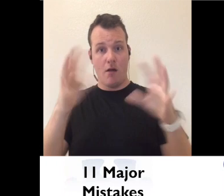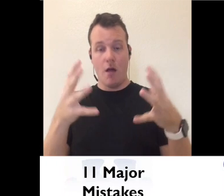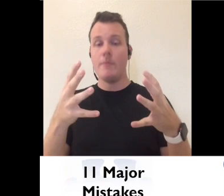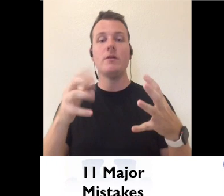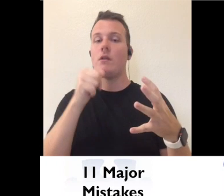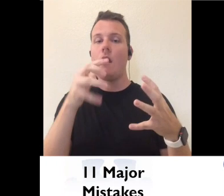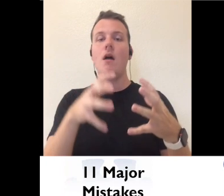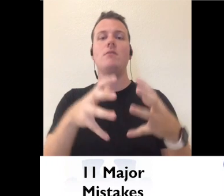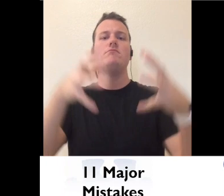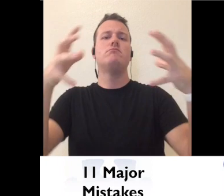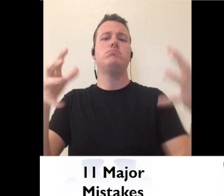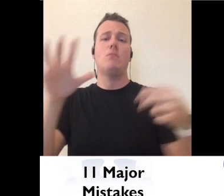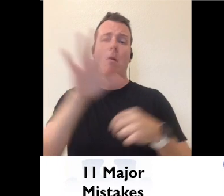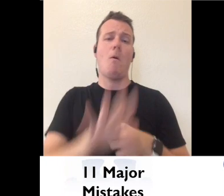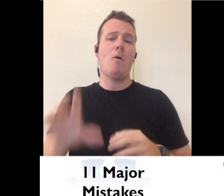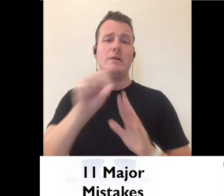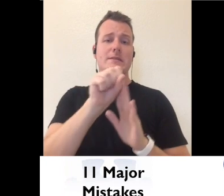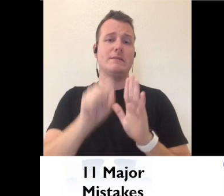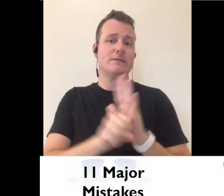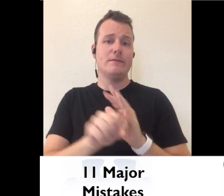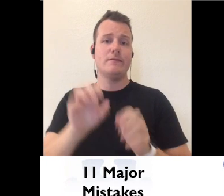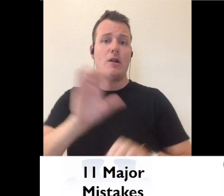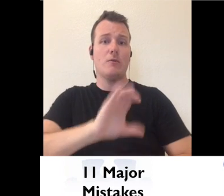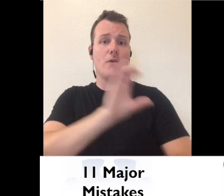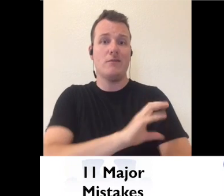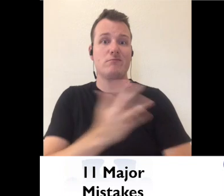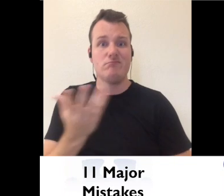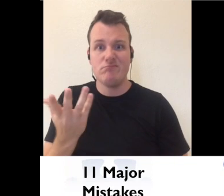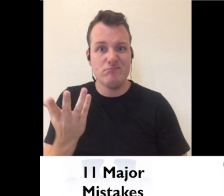expand that to the whole state of, for example the whole state of Colorado.